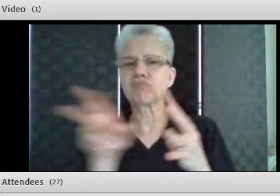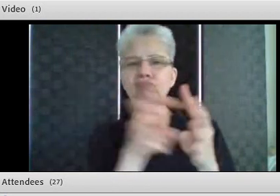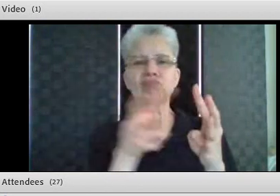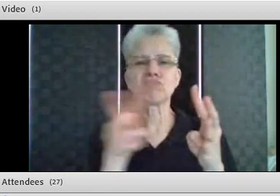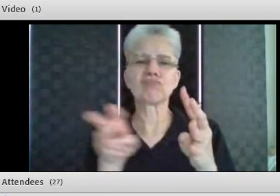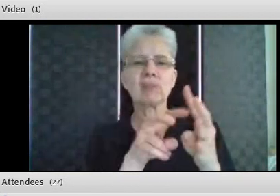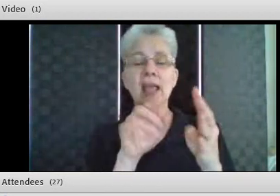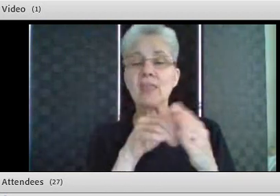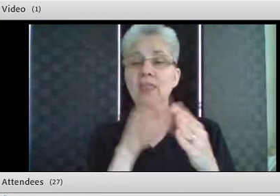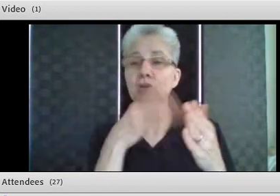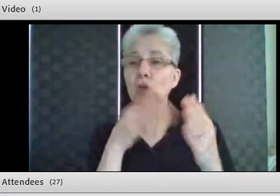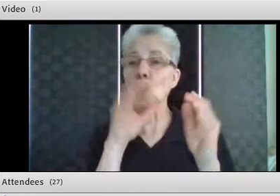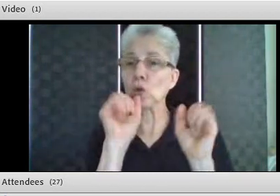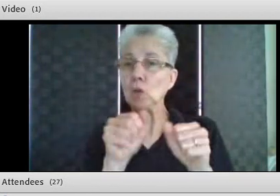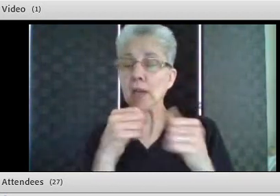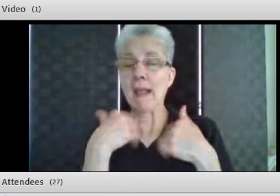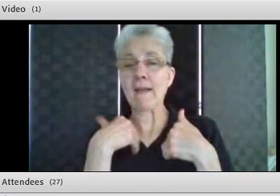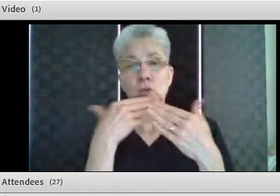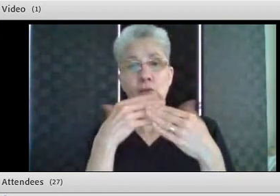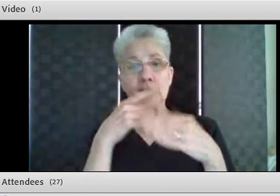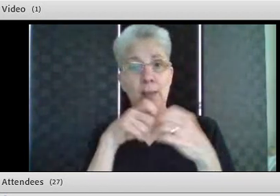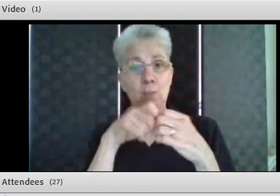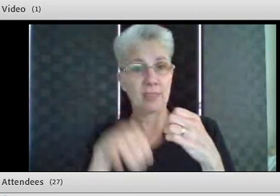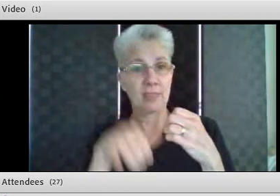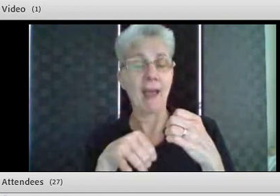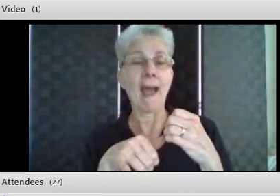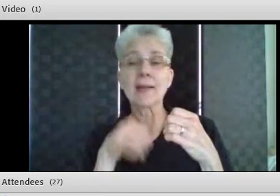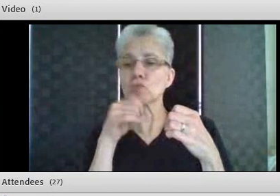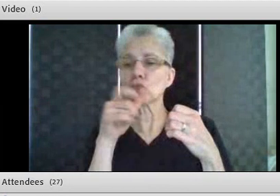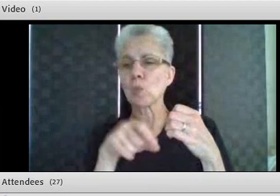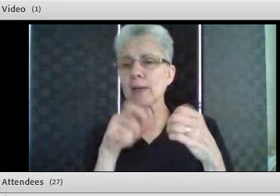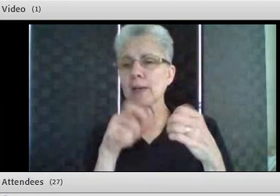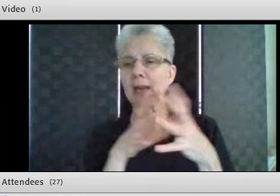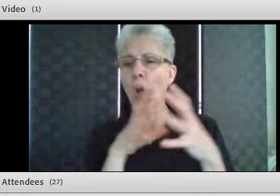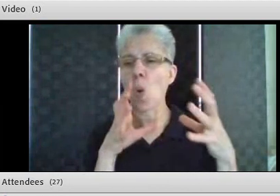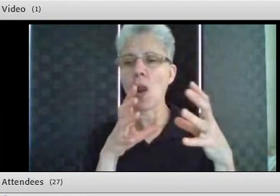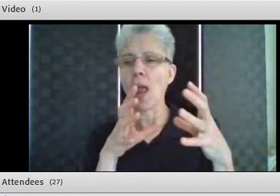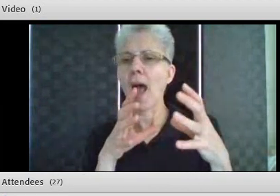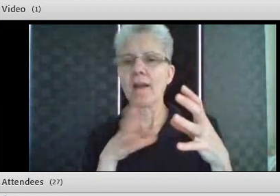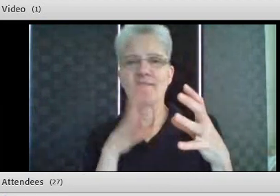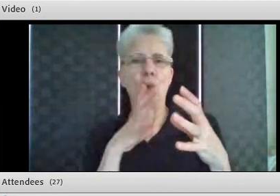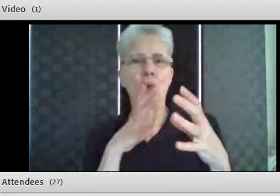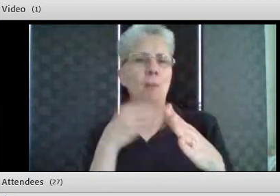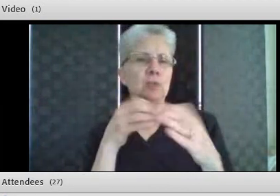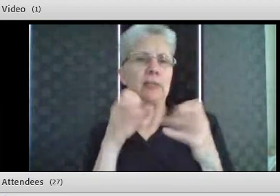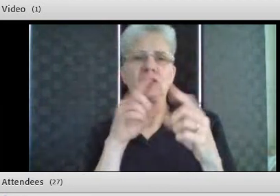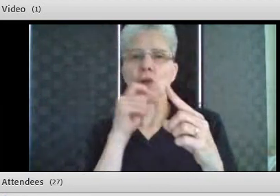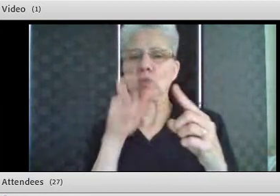to some of the loops that are already in there, and they can just drag and drop them into their song